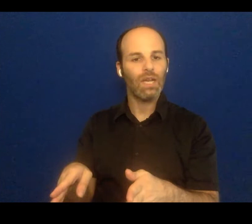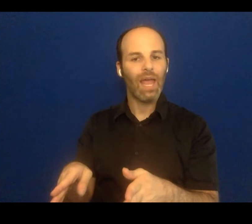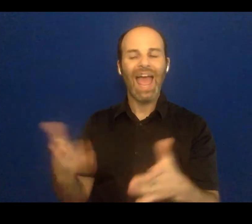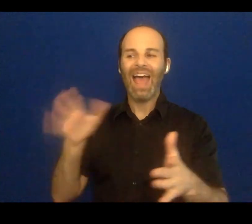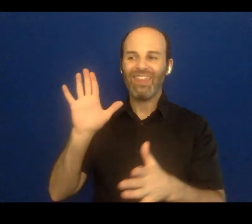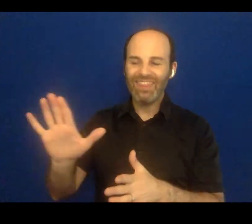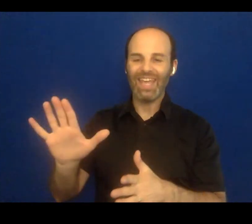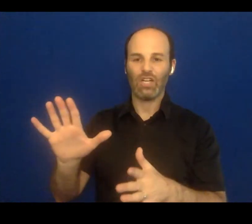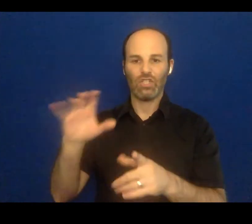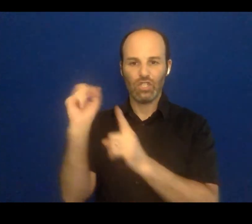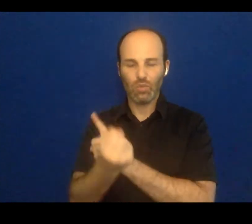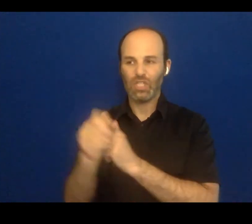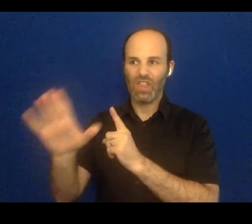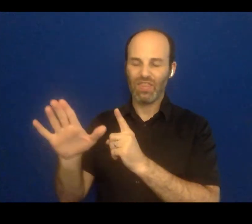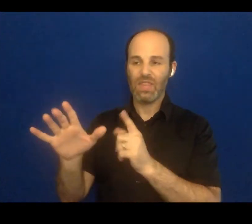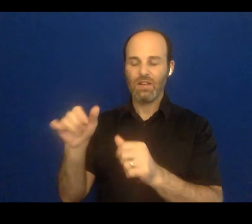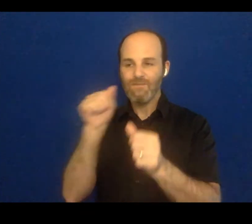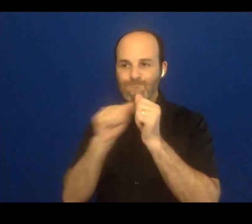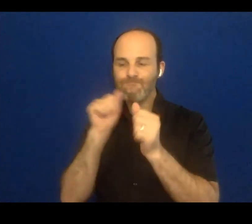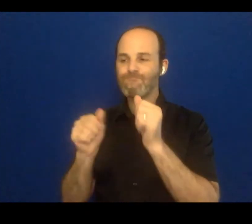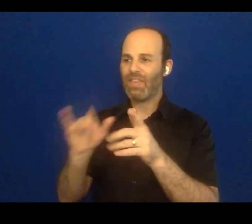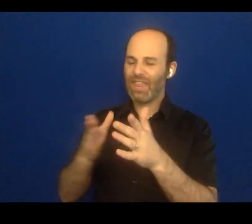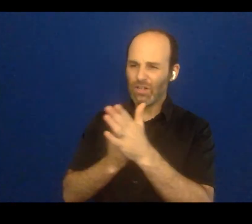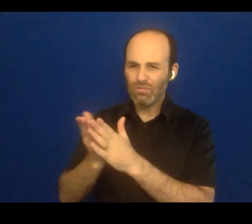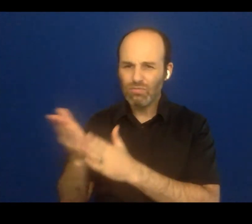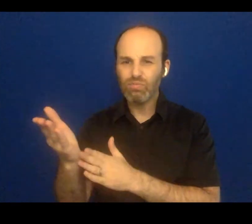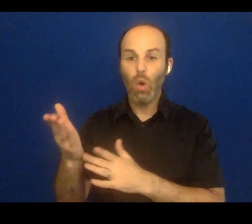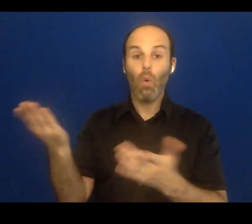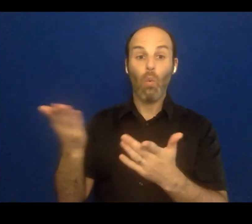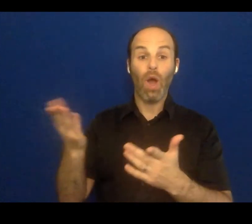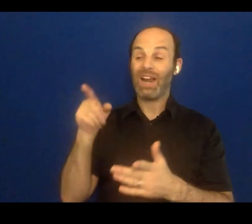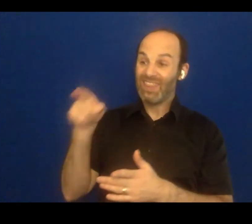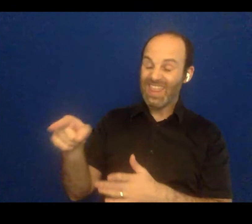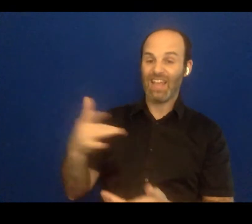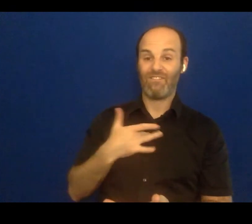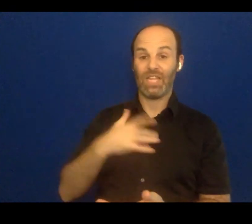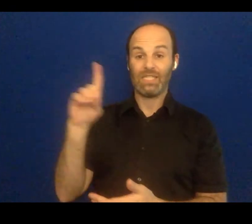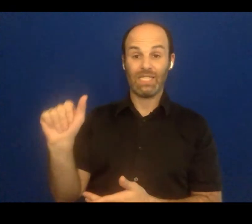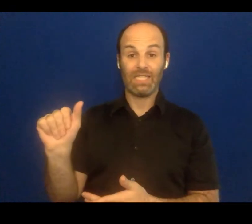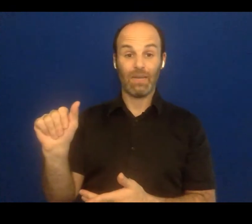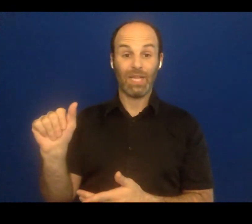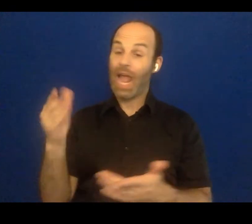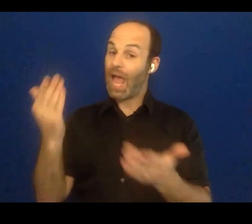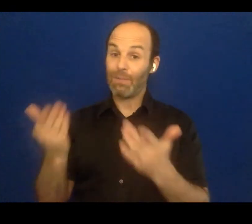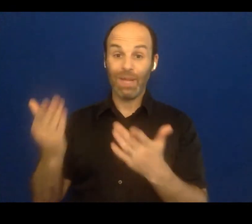WITH, WHAT THEY ARE GOING THROUGH, WHAT THEY MIGHT SEE AS DISABLING AND MIGHT NOT BE THEIR INDIVIDUAL PHYSICAL LIMITATIONS,